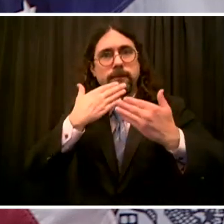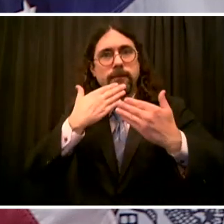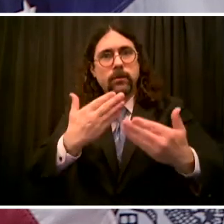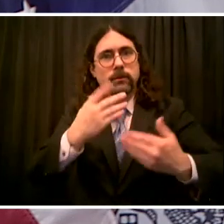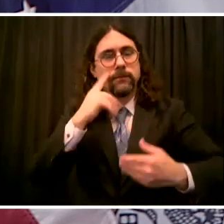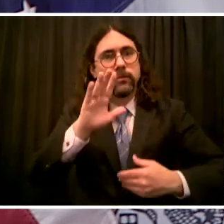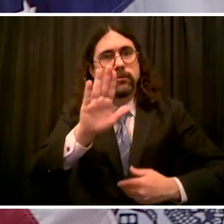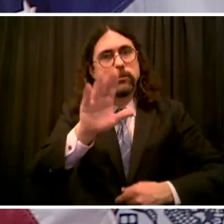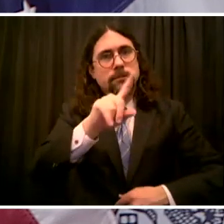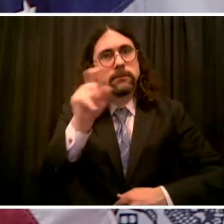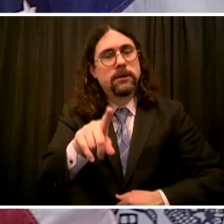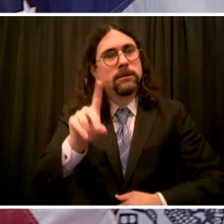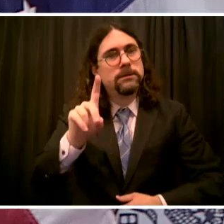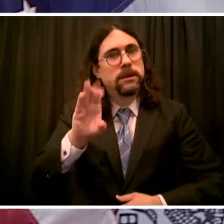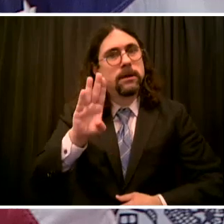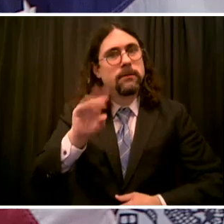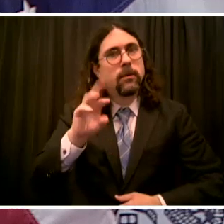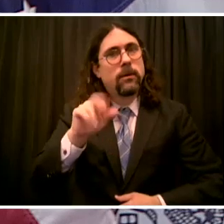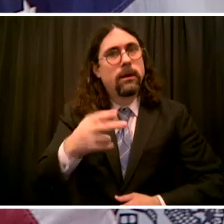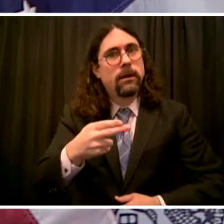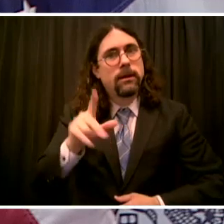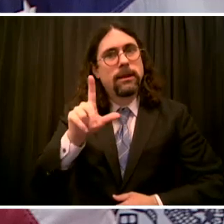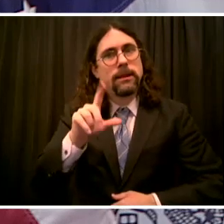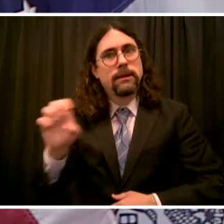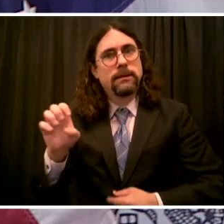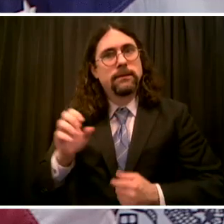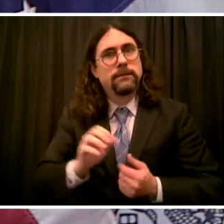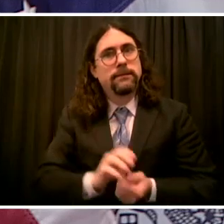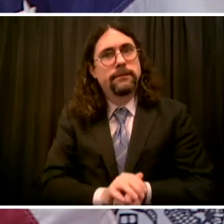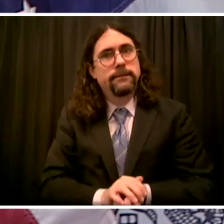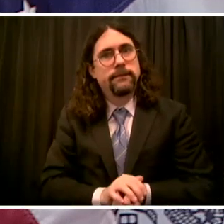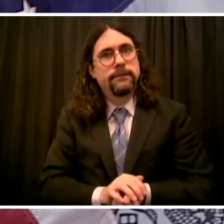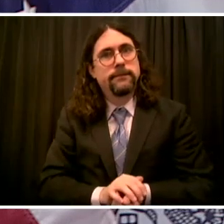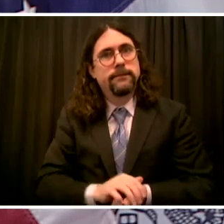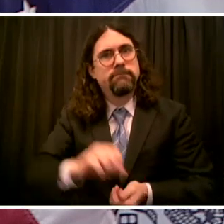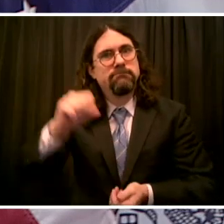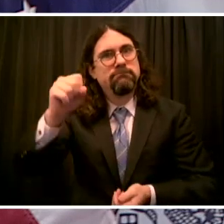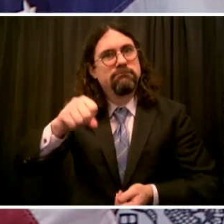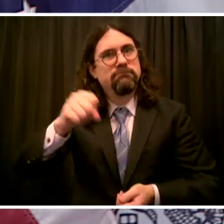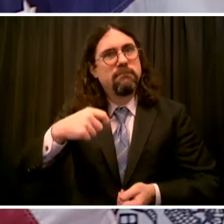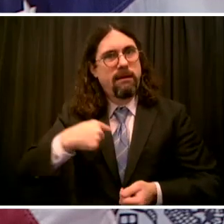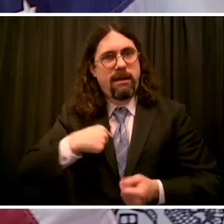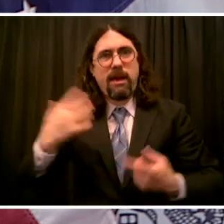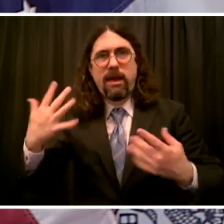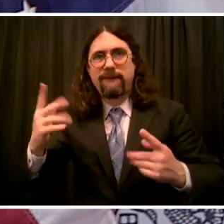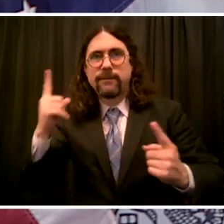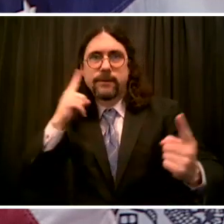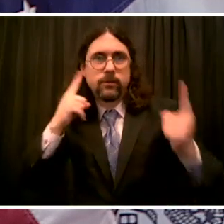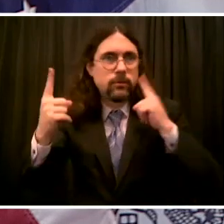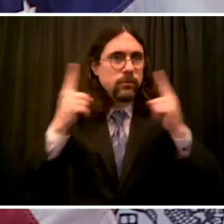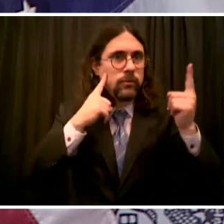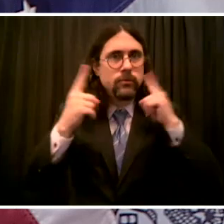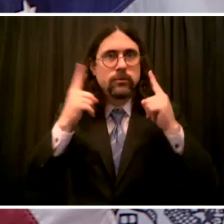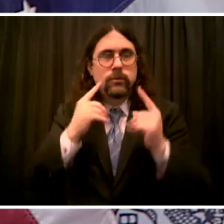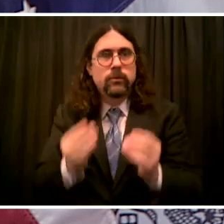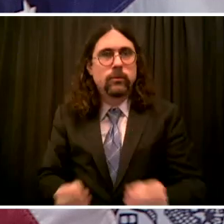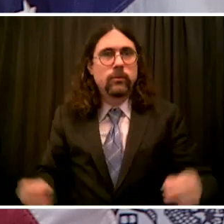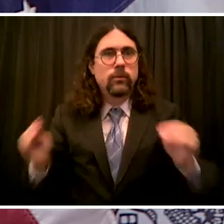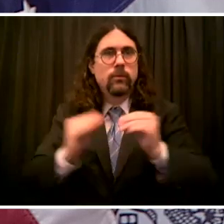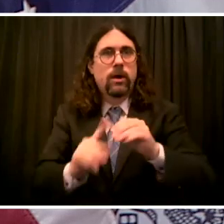ALWAYS BE THERE. COMMISSIONER. THANK YOU, MR. MAYOR. AND THANK YOU, DEBORAH LEE, FOR THE QUESTION.